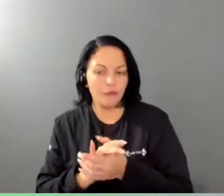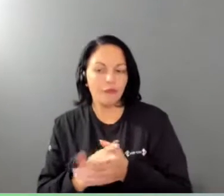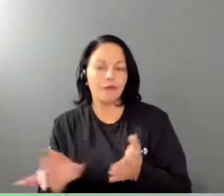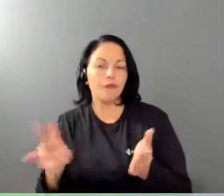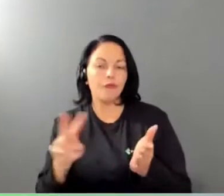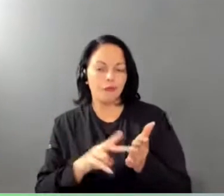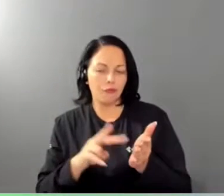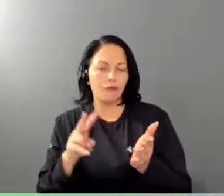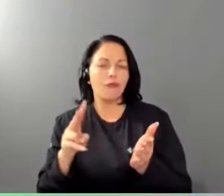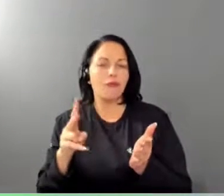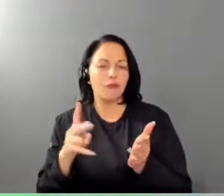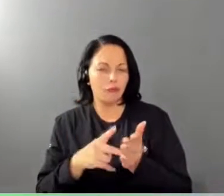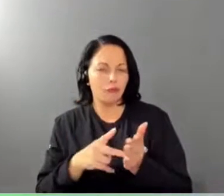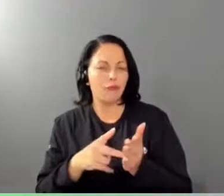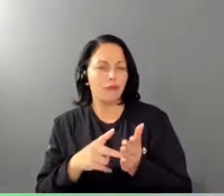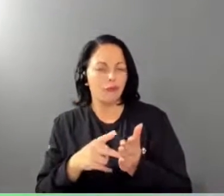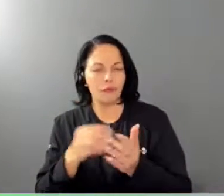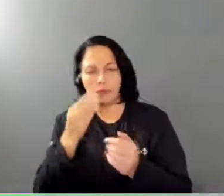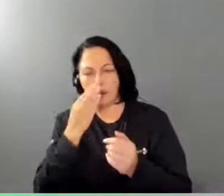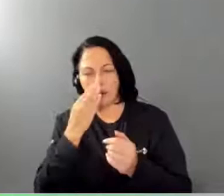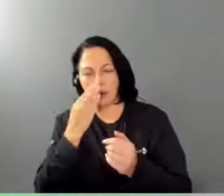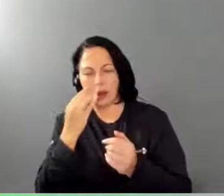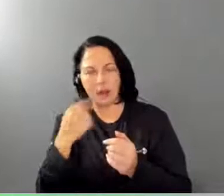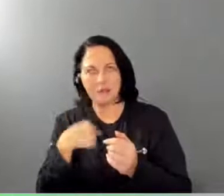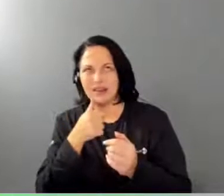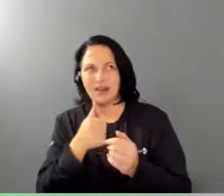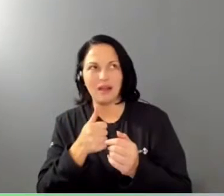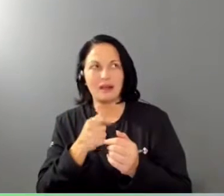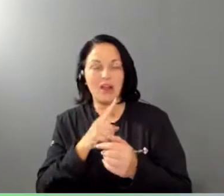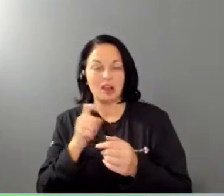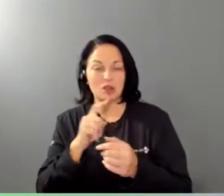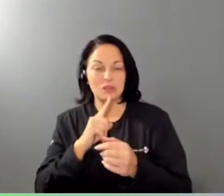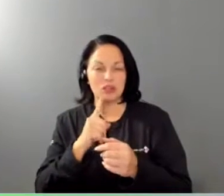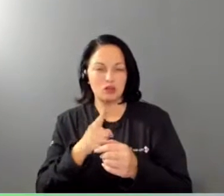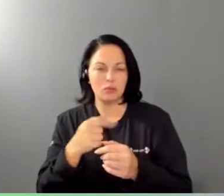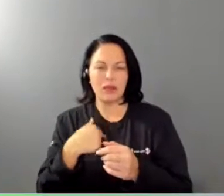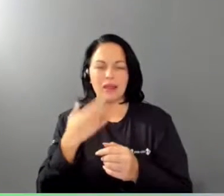[Kendall Gassner] Yeah that's actually one of the lent rules that we use. And I believe